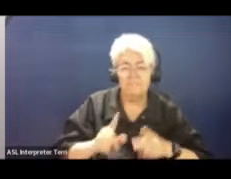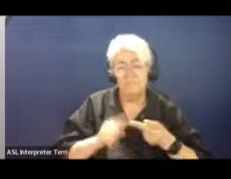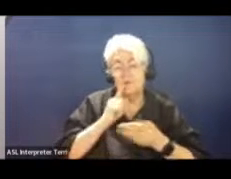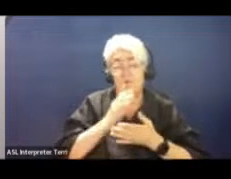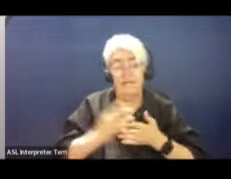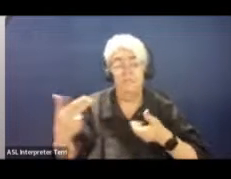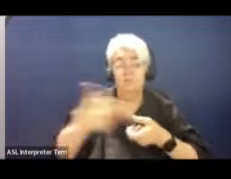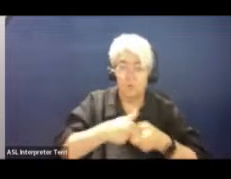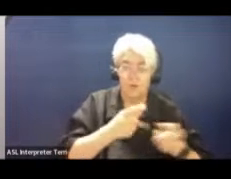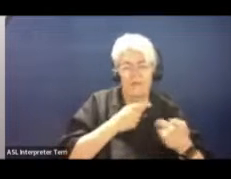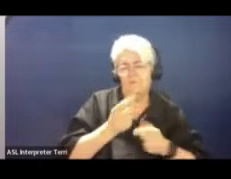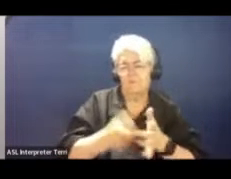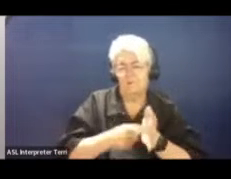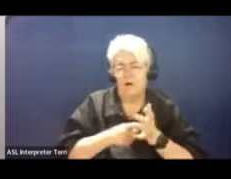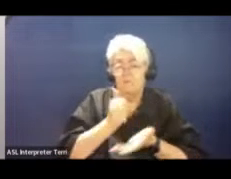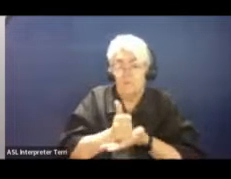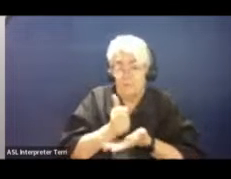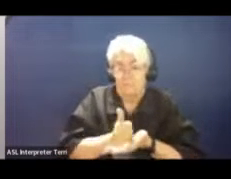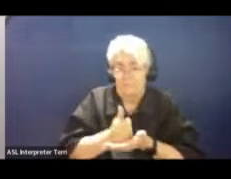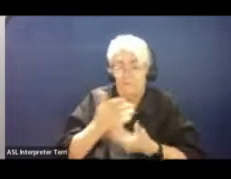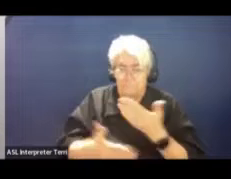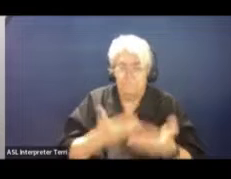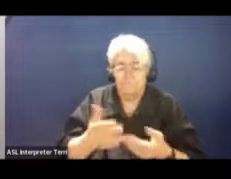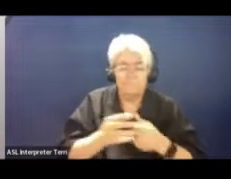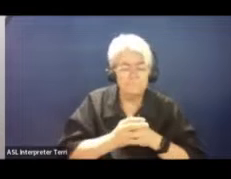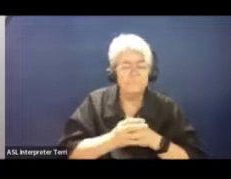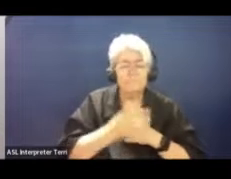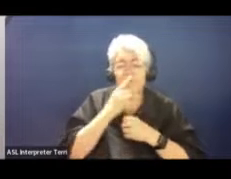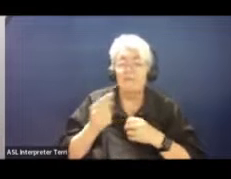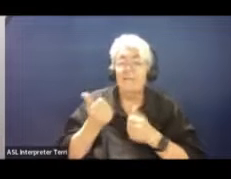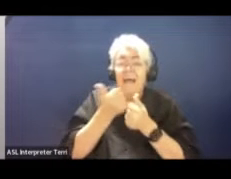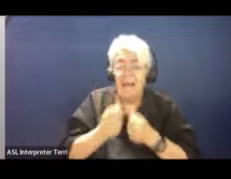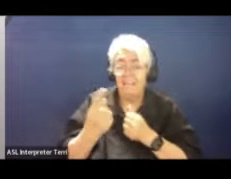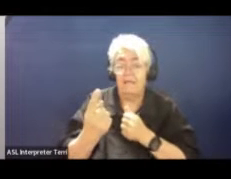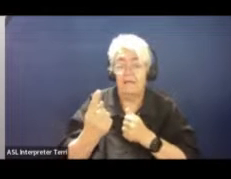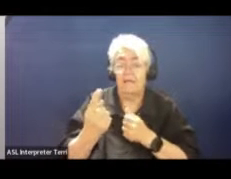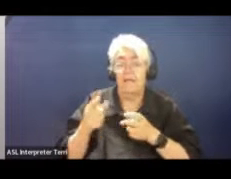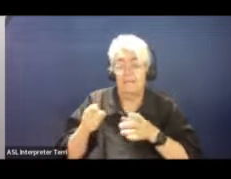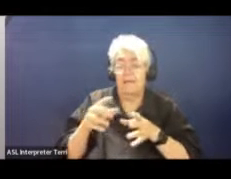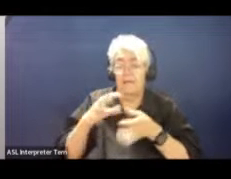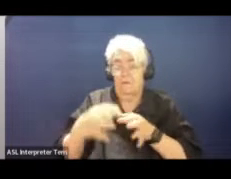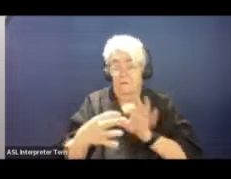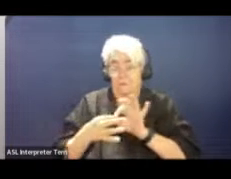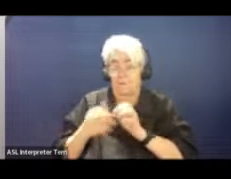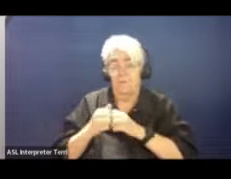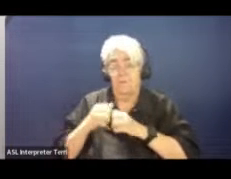they're engaged in. But everything that the clients engaged with a Brain Injury Alliance is voluntary. This was